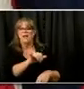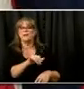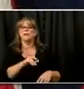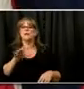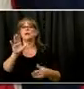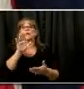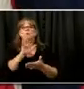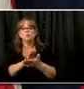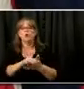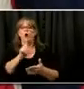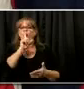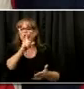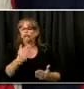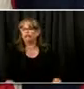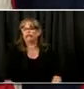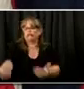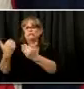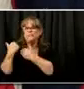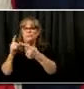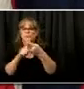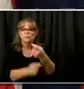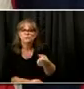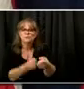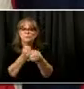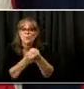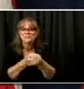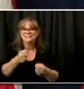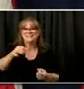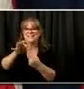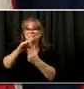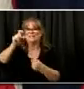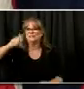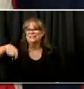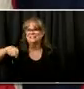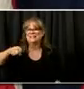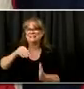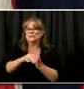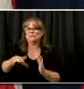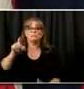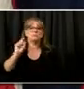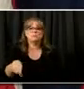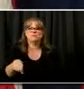support our special needs students there's also no question that it's a challenge that we want